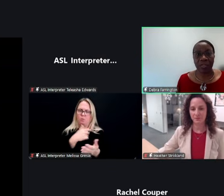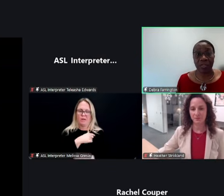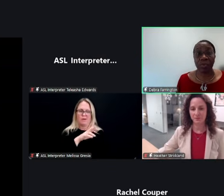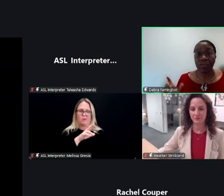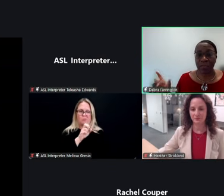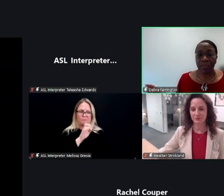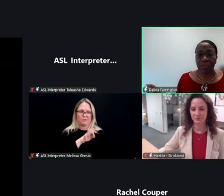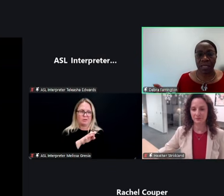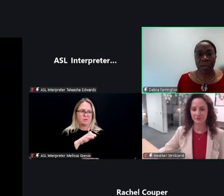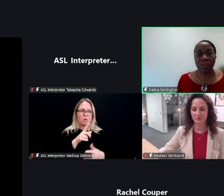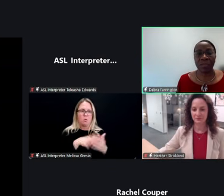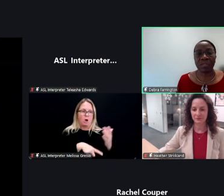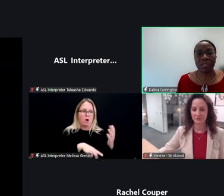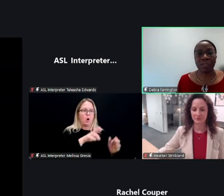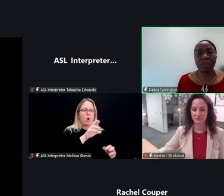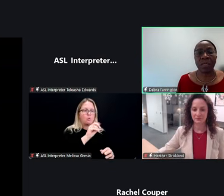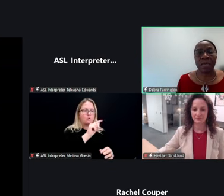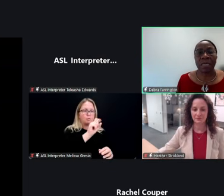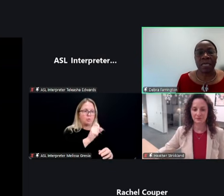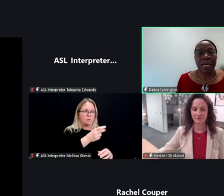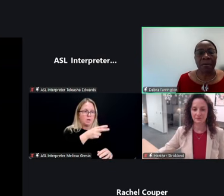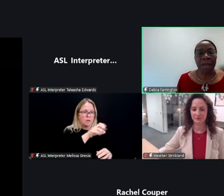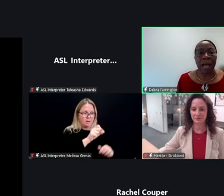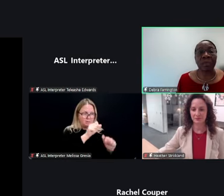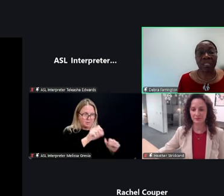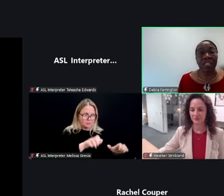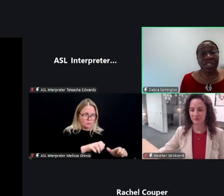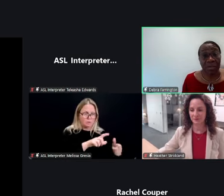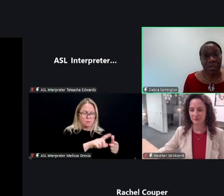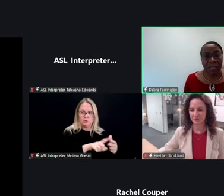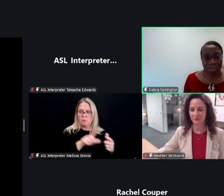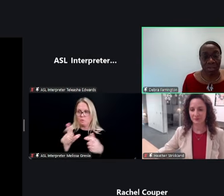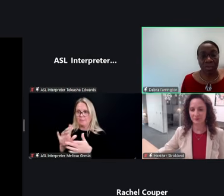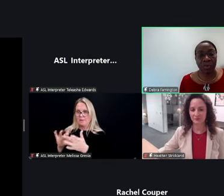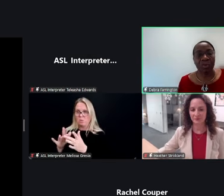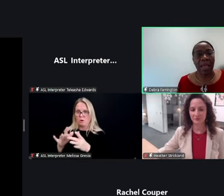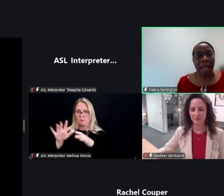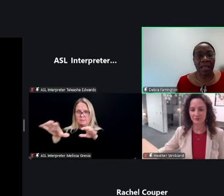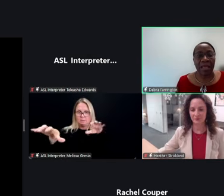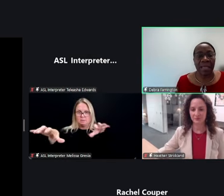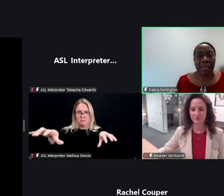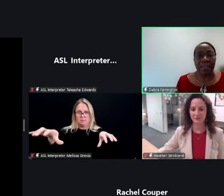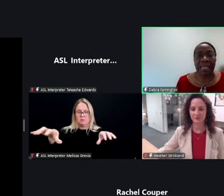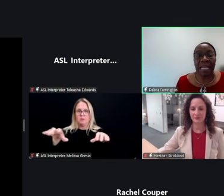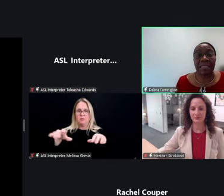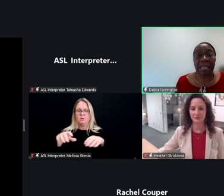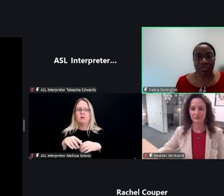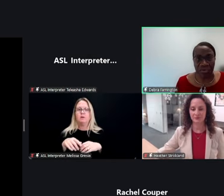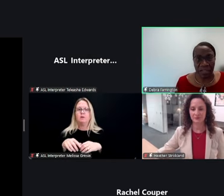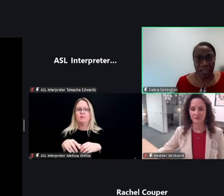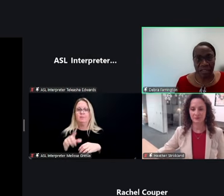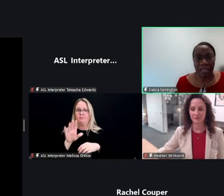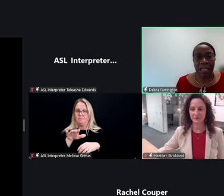can do versus what networks can do. Um I will say generally too that the state's interest